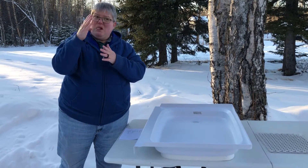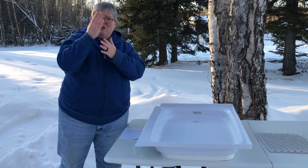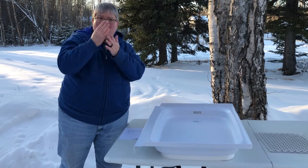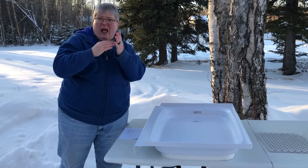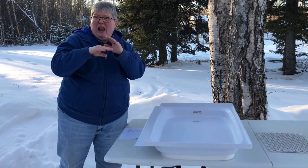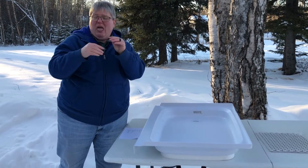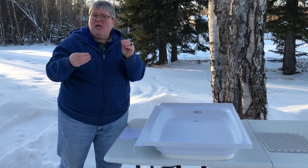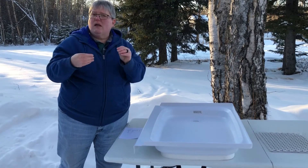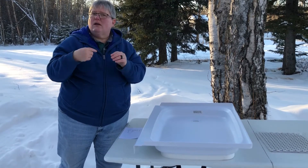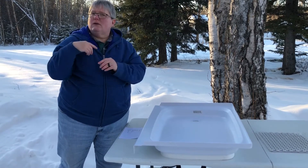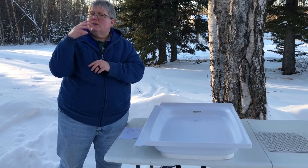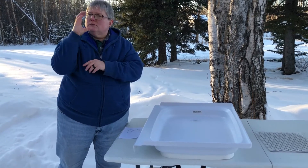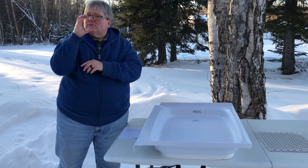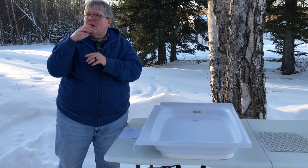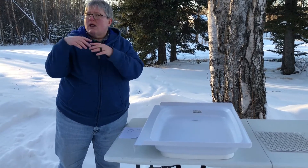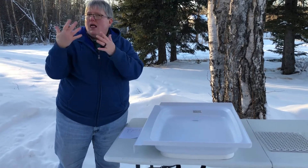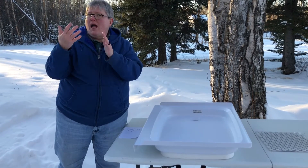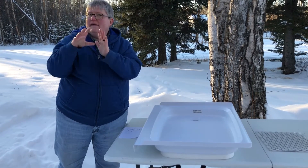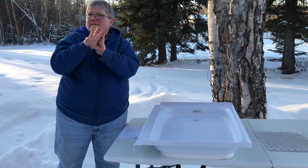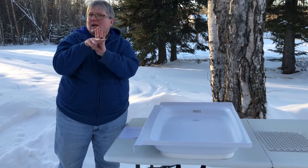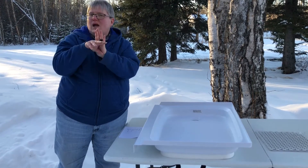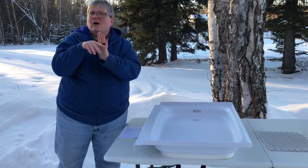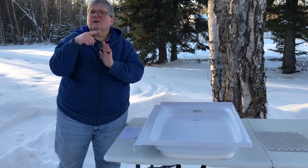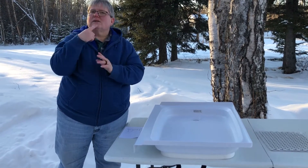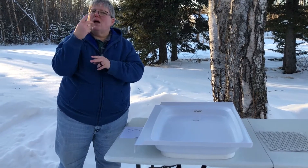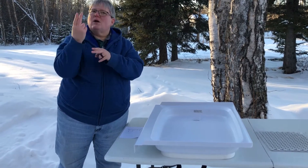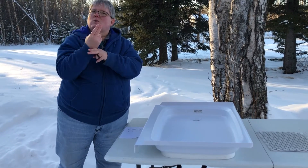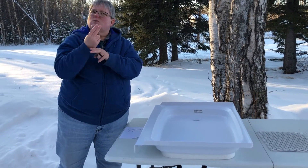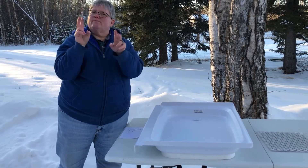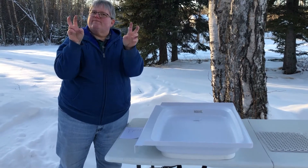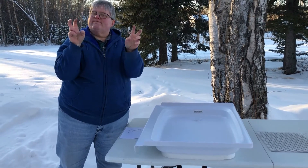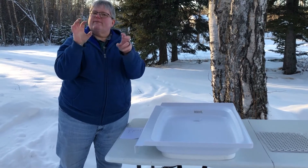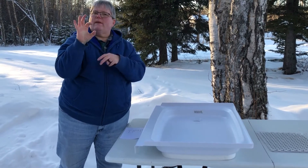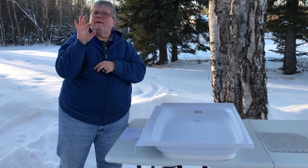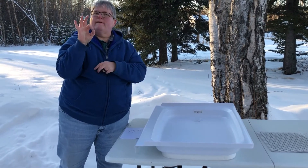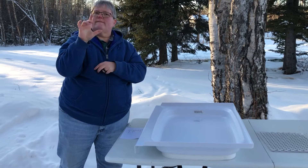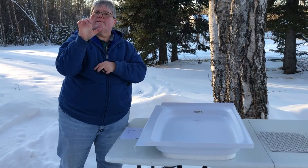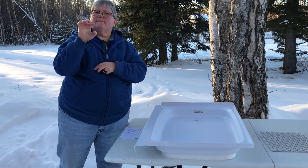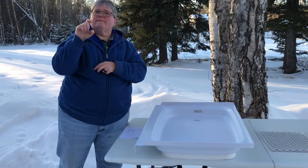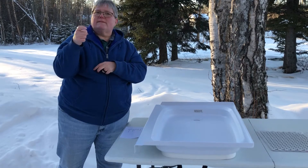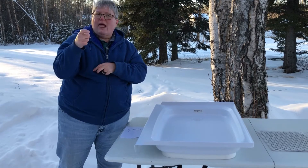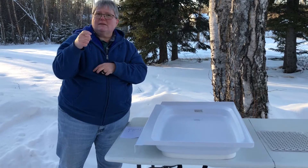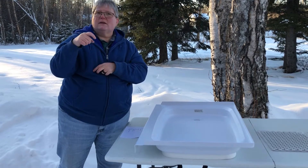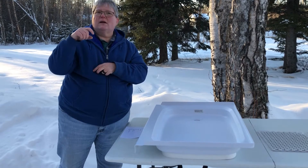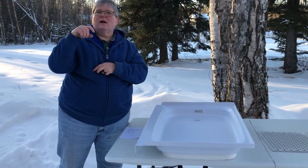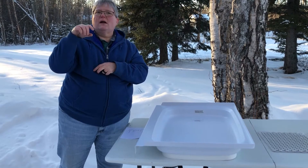to crack? Is it going to break? But we've been watching a lot of videos to say use flex grout.